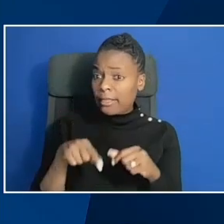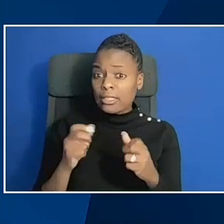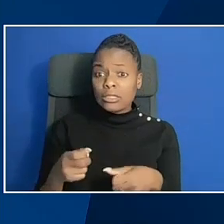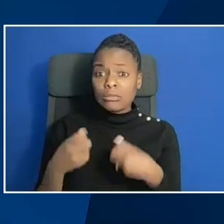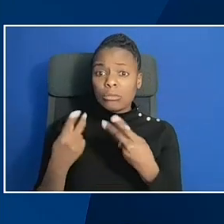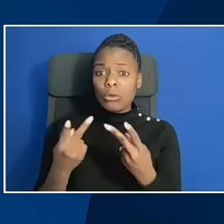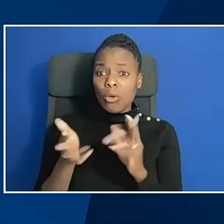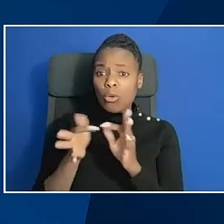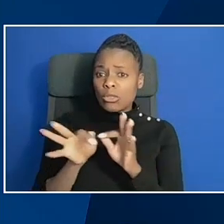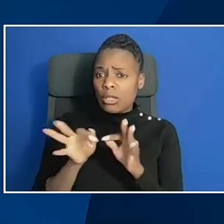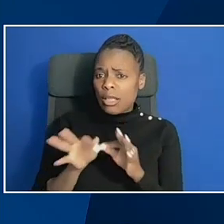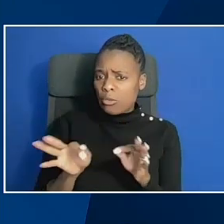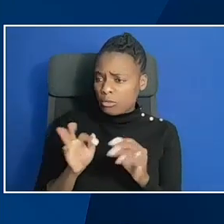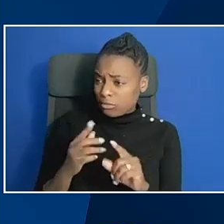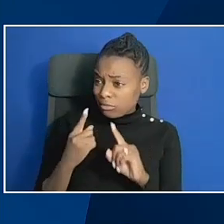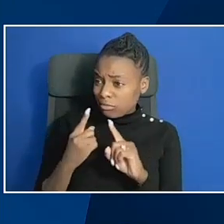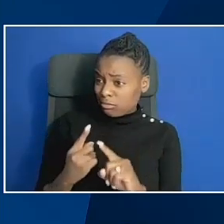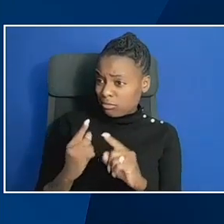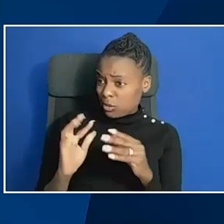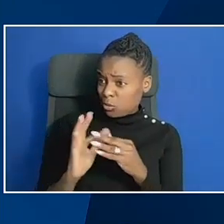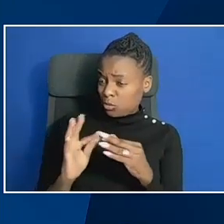intended to say, for example, in romanette